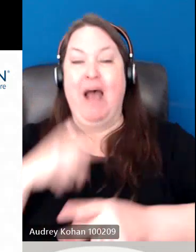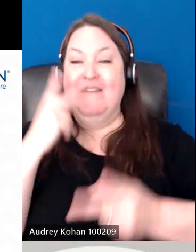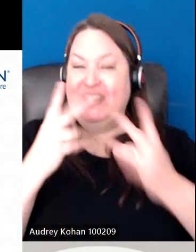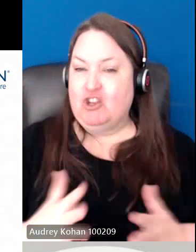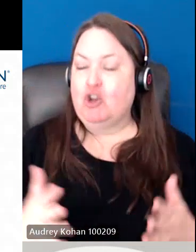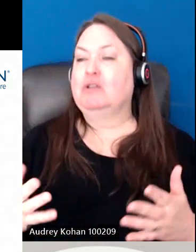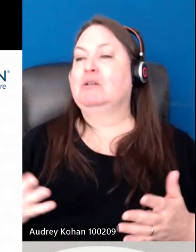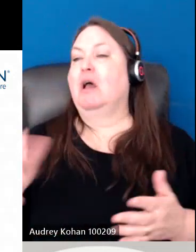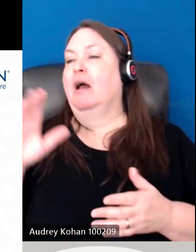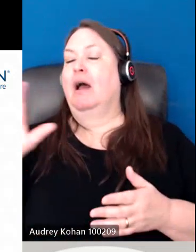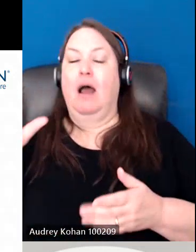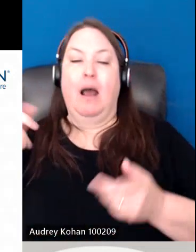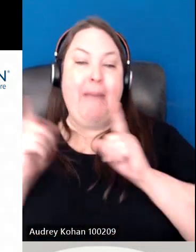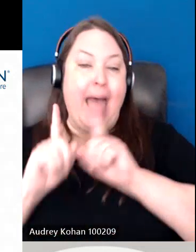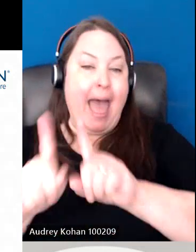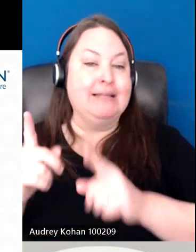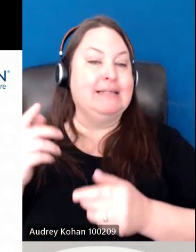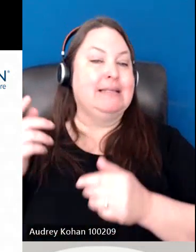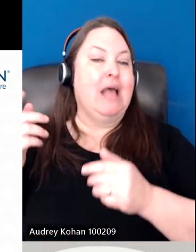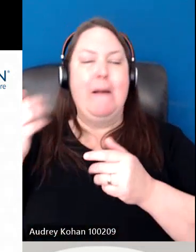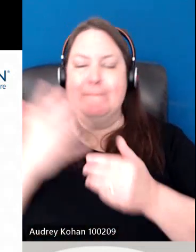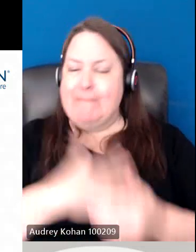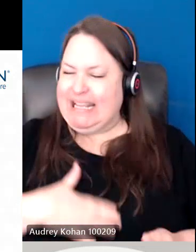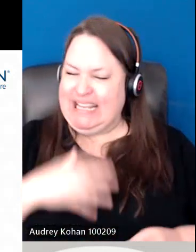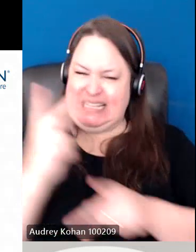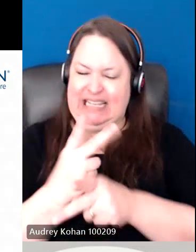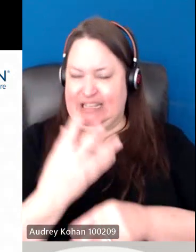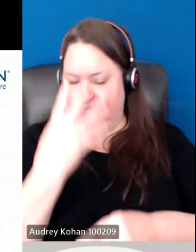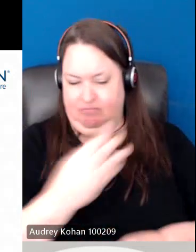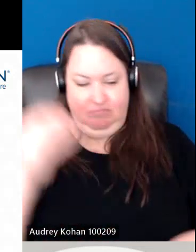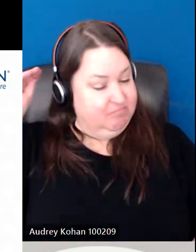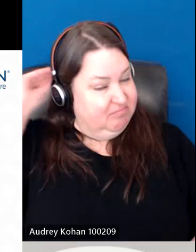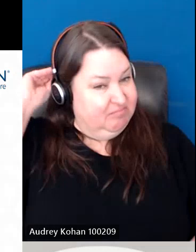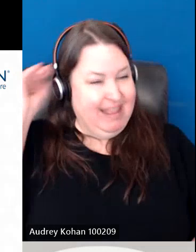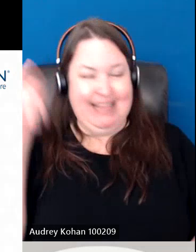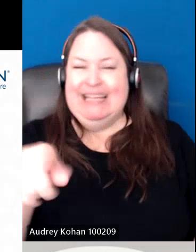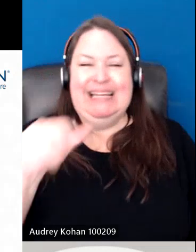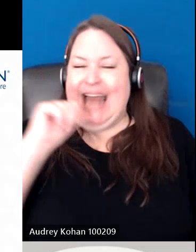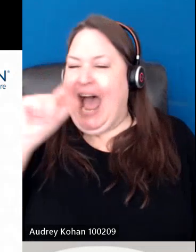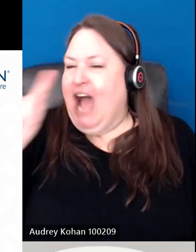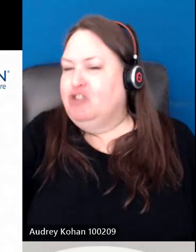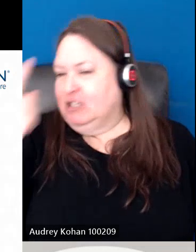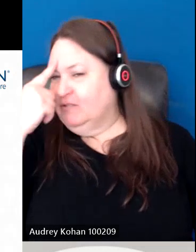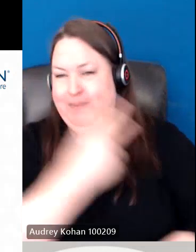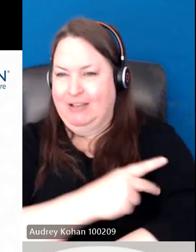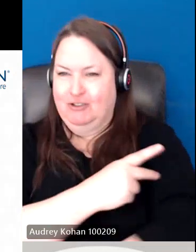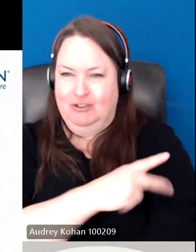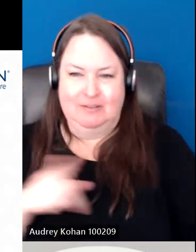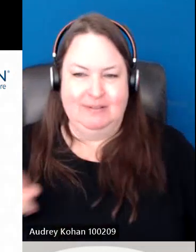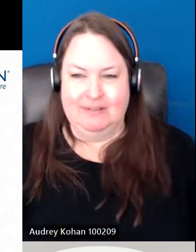friends that come so please please keep that in mind okay this is not just for the patient next